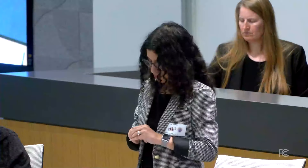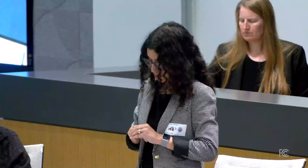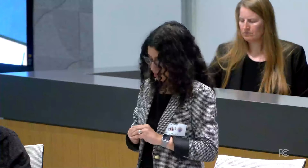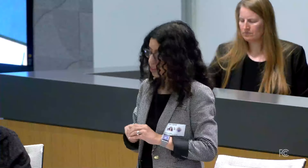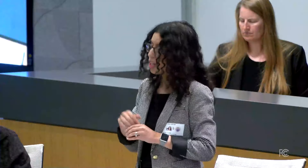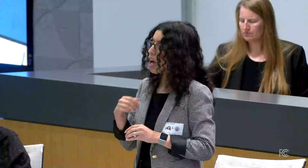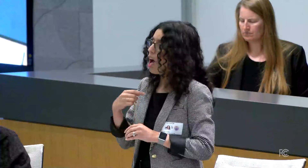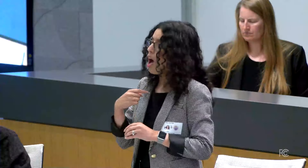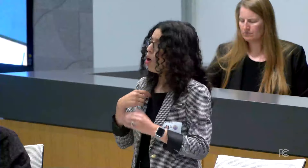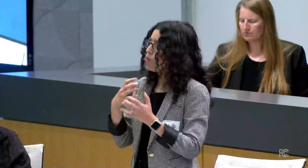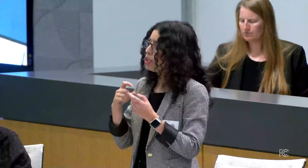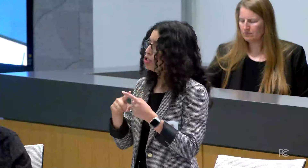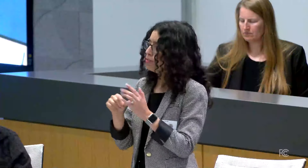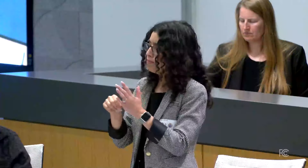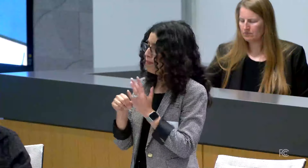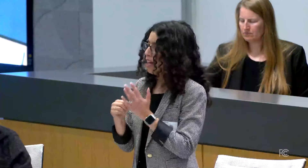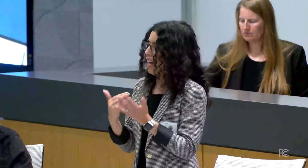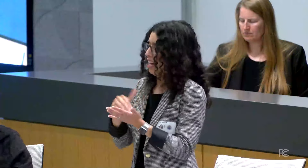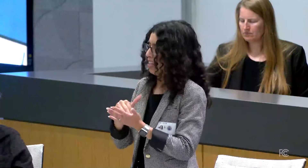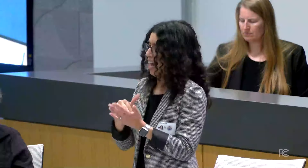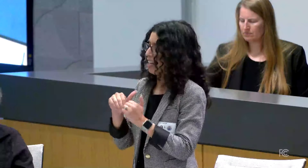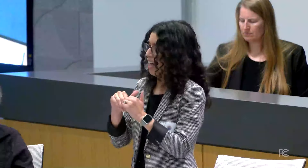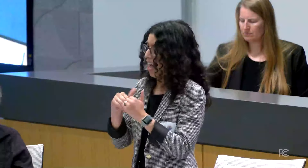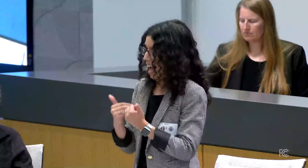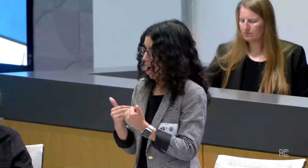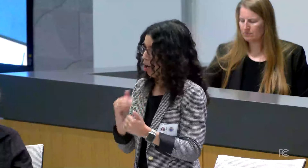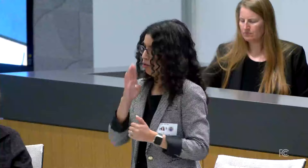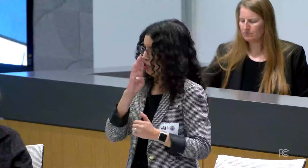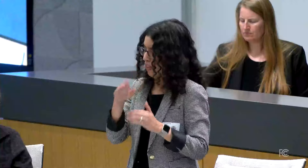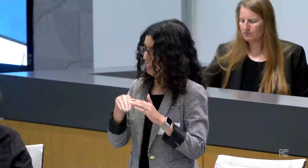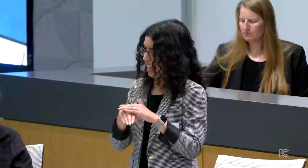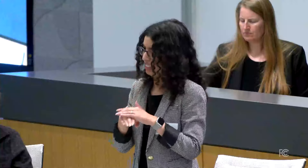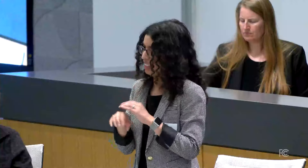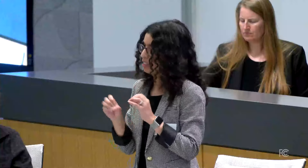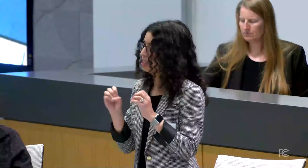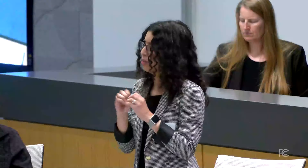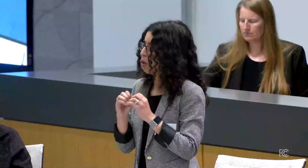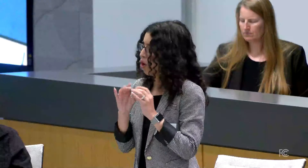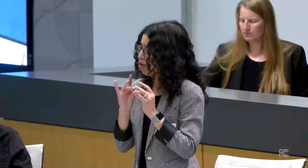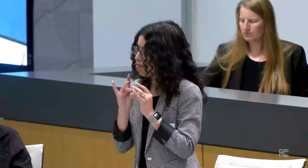MORE EXPERIENCES LIKE THAT. SO THAT WE -- WE WANT TO SEE THIS BECOME DEPLOYED ALL